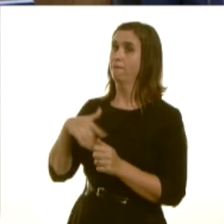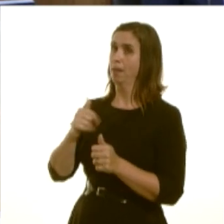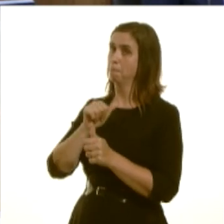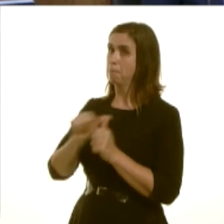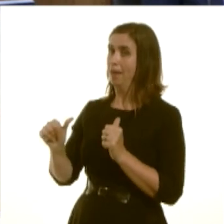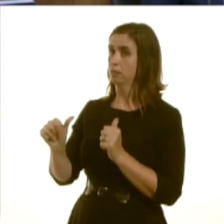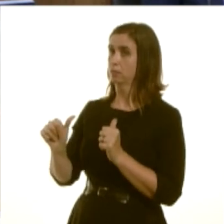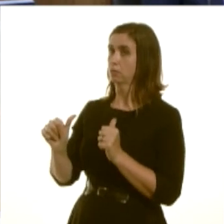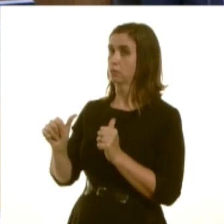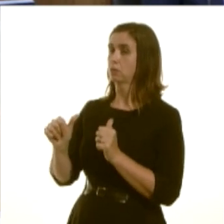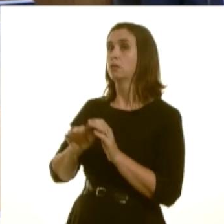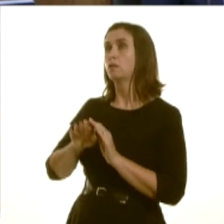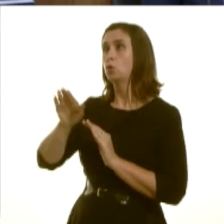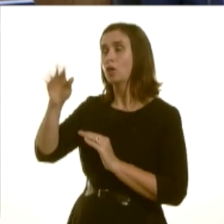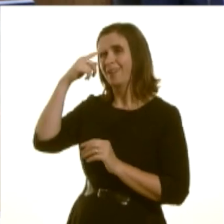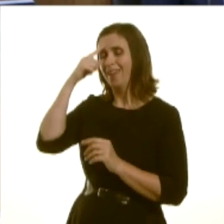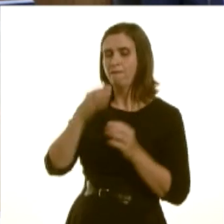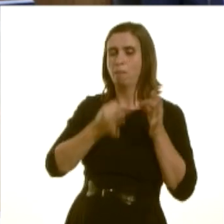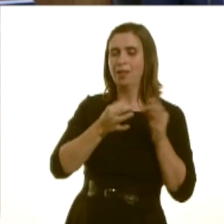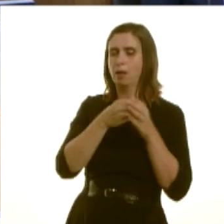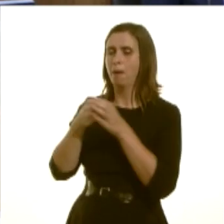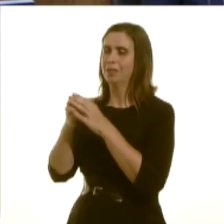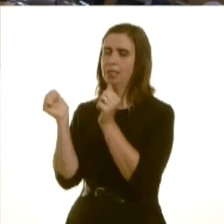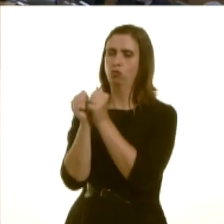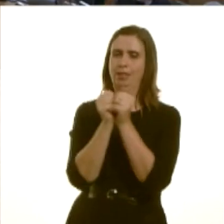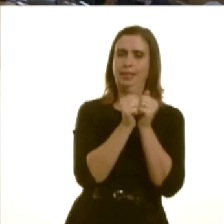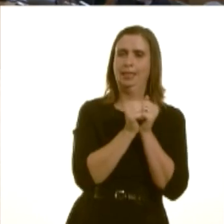future when as many parties as possible can agree on that future.